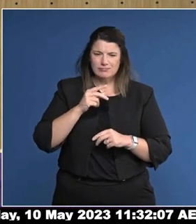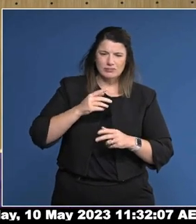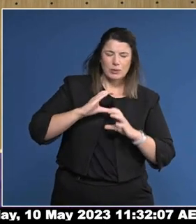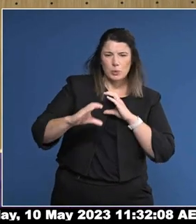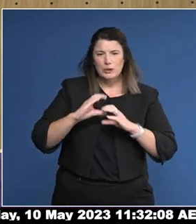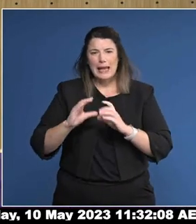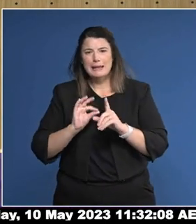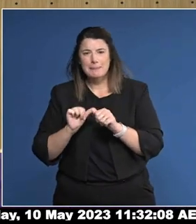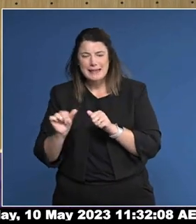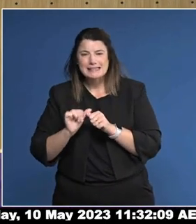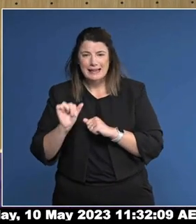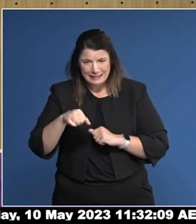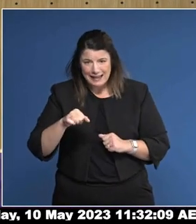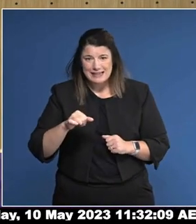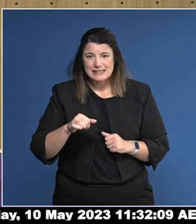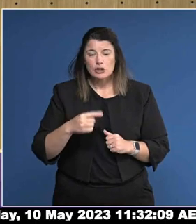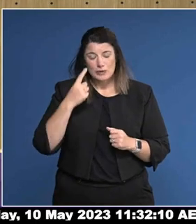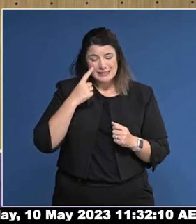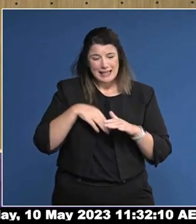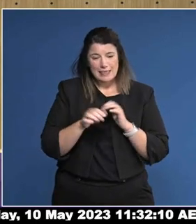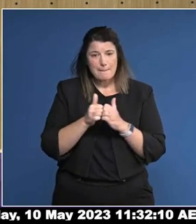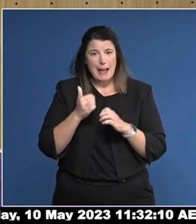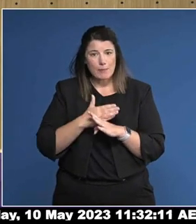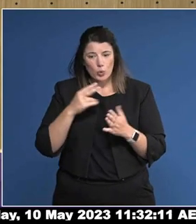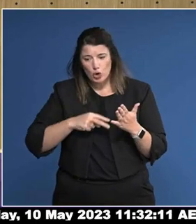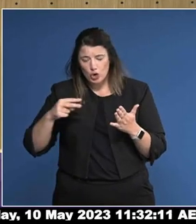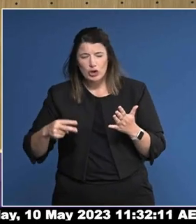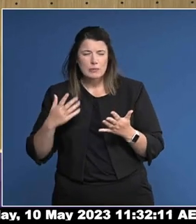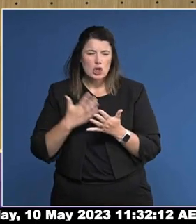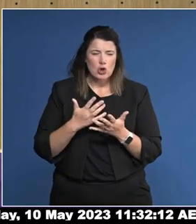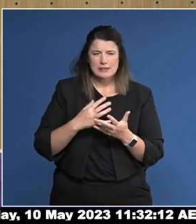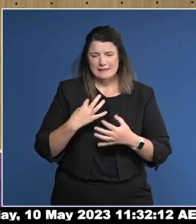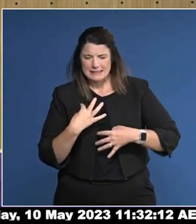the materials, you can see that there was extensive work around trying - attempting to